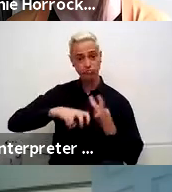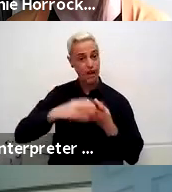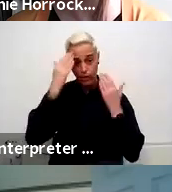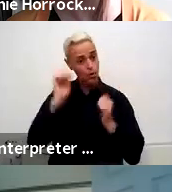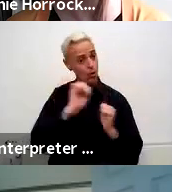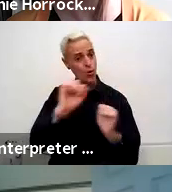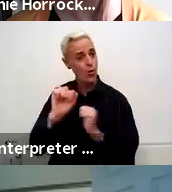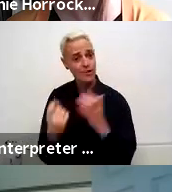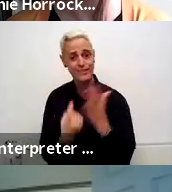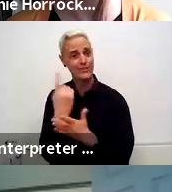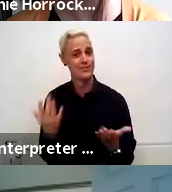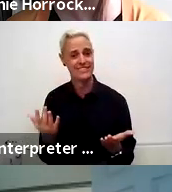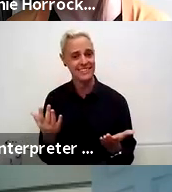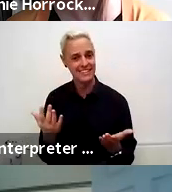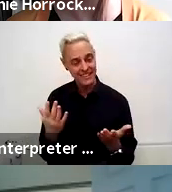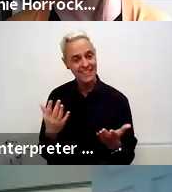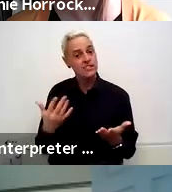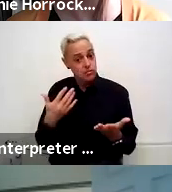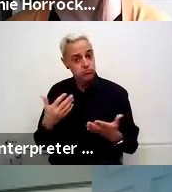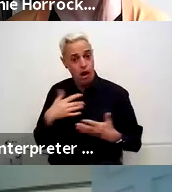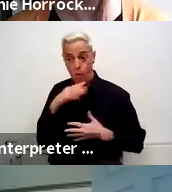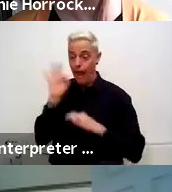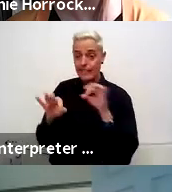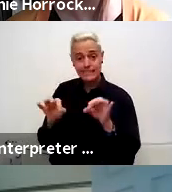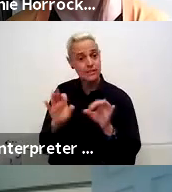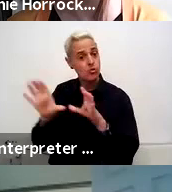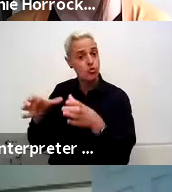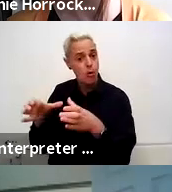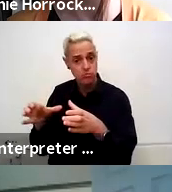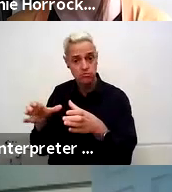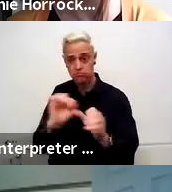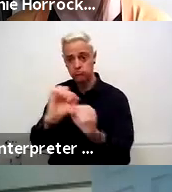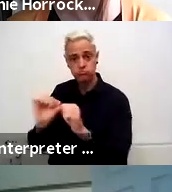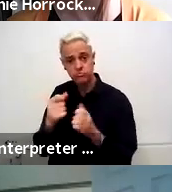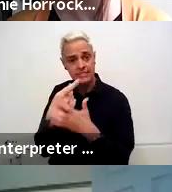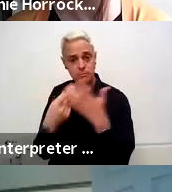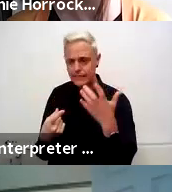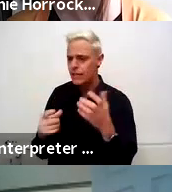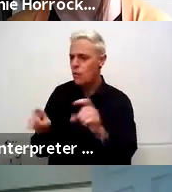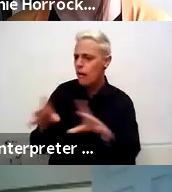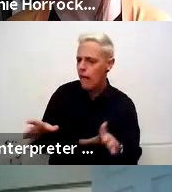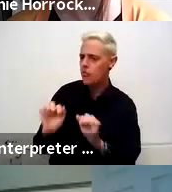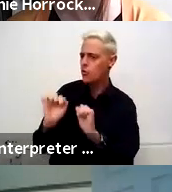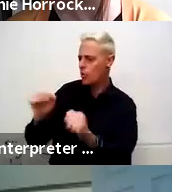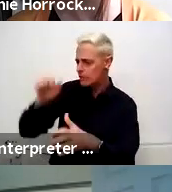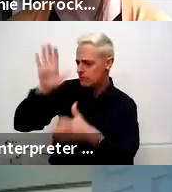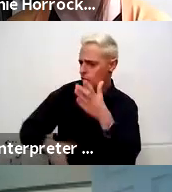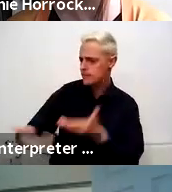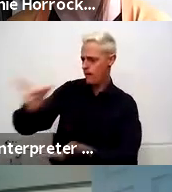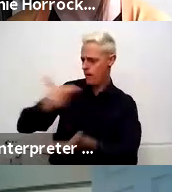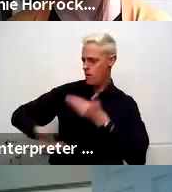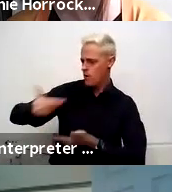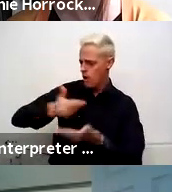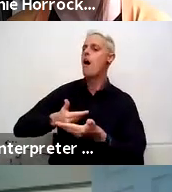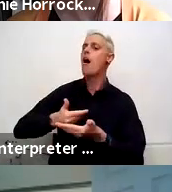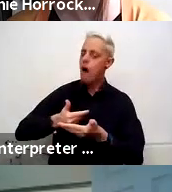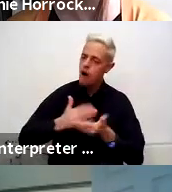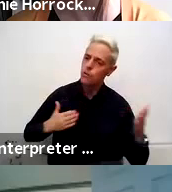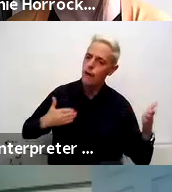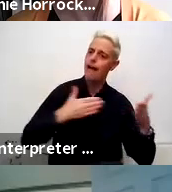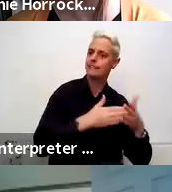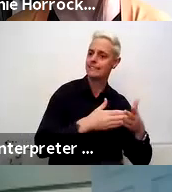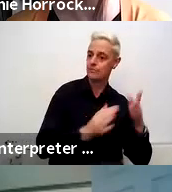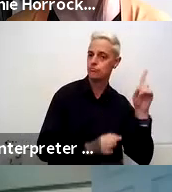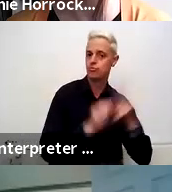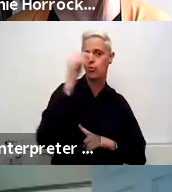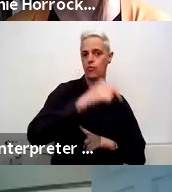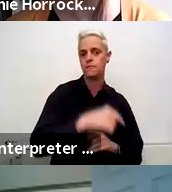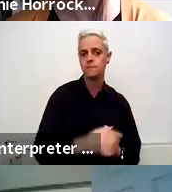And so I have to ask groups like yourself on how each individual sees things and how each individual has their own issues. And then we work to develop it.